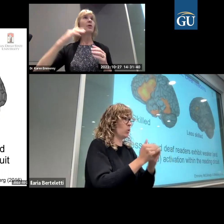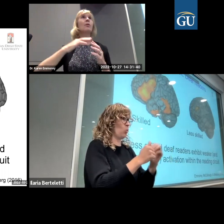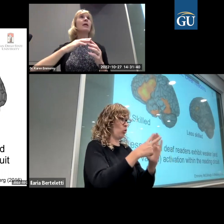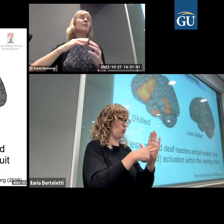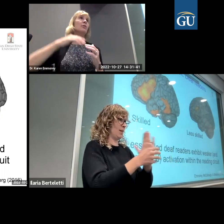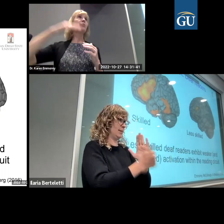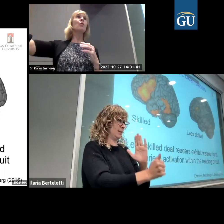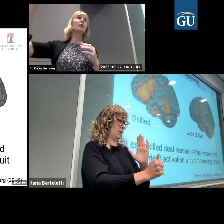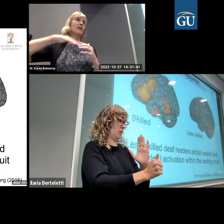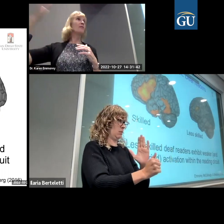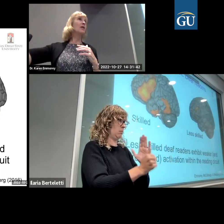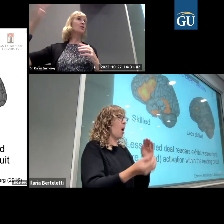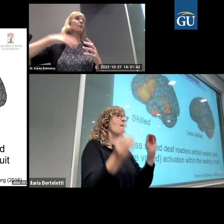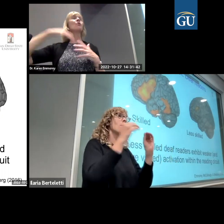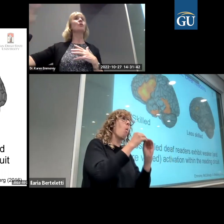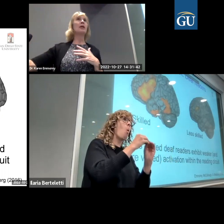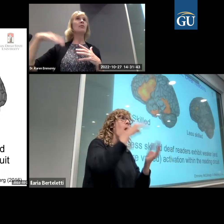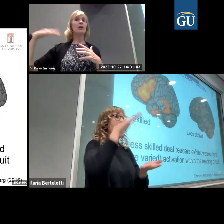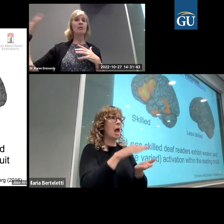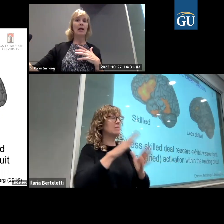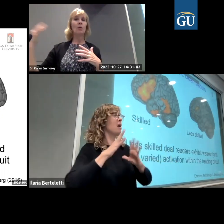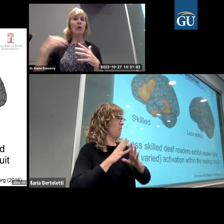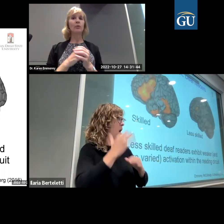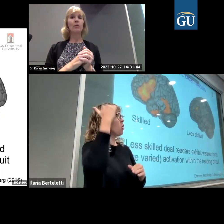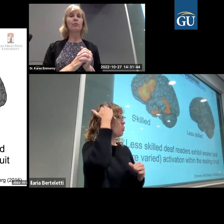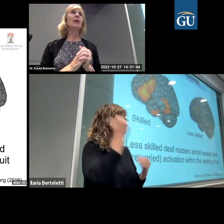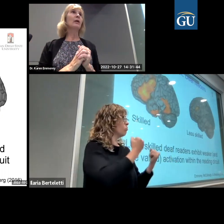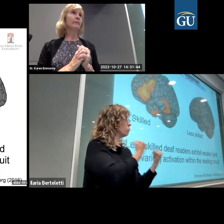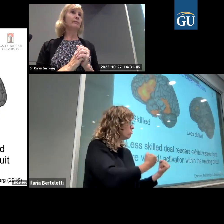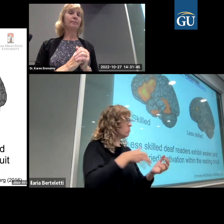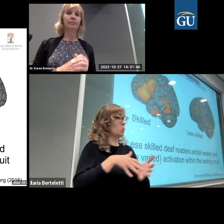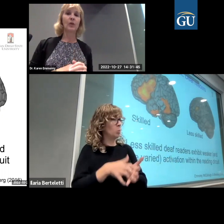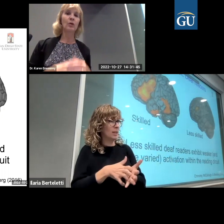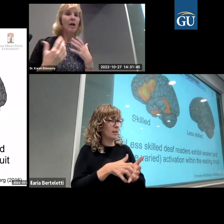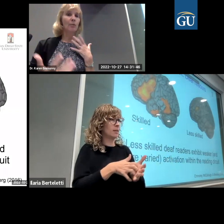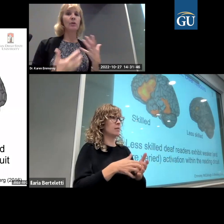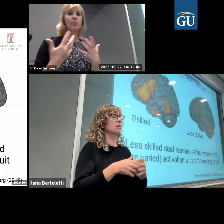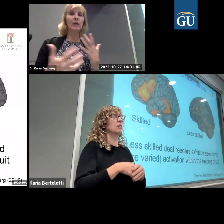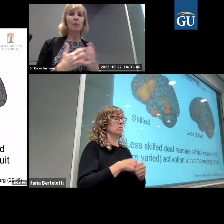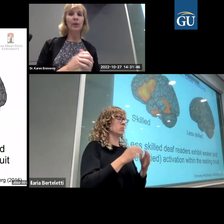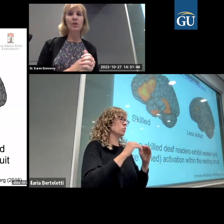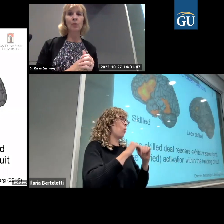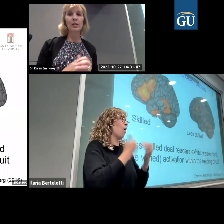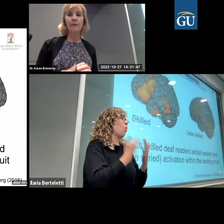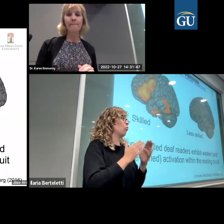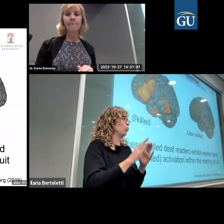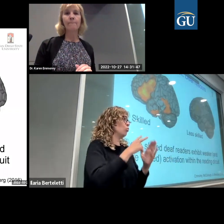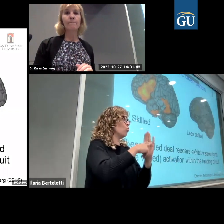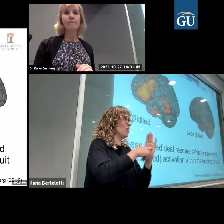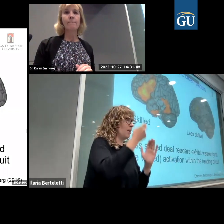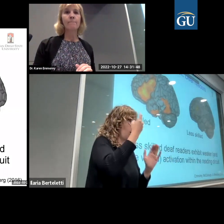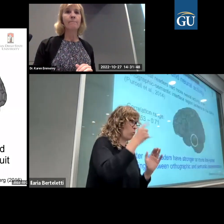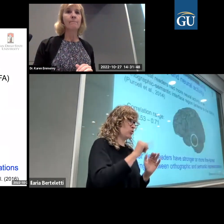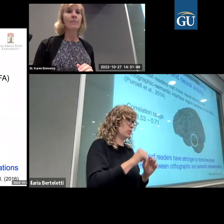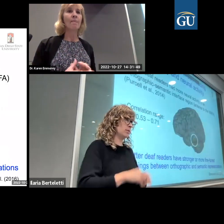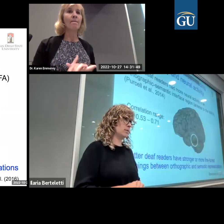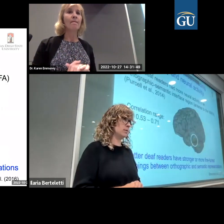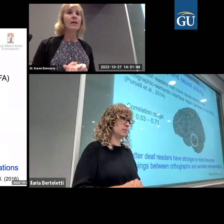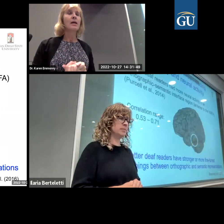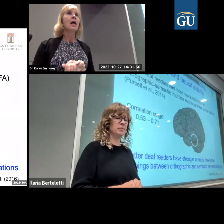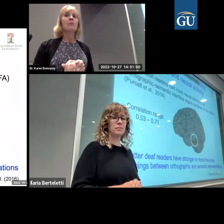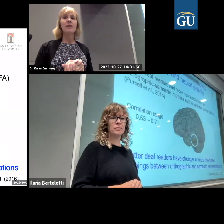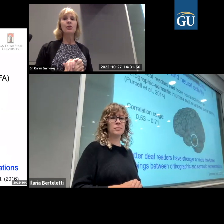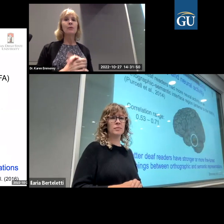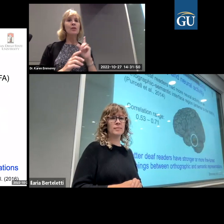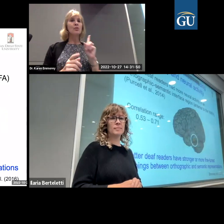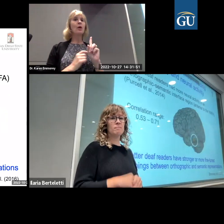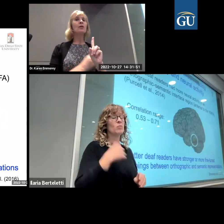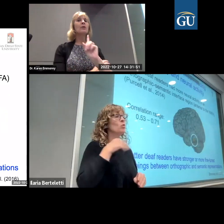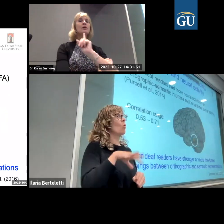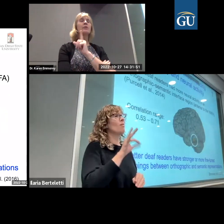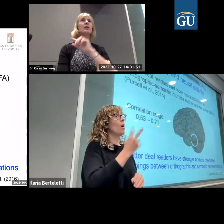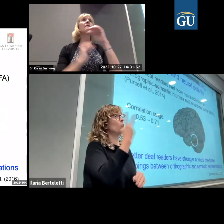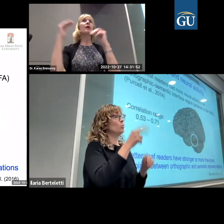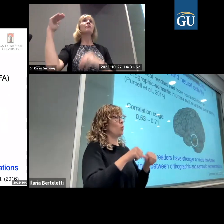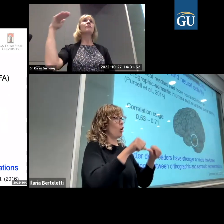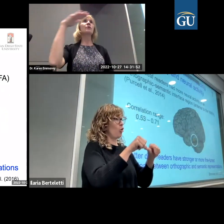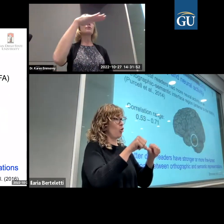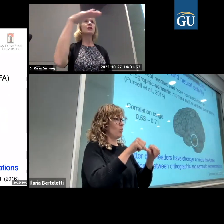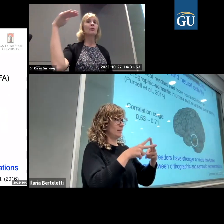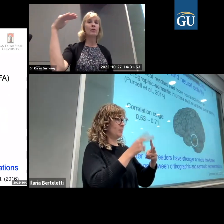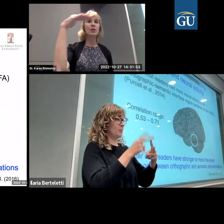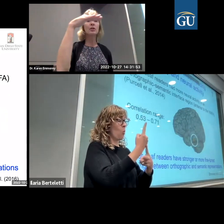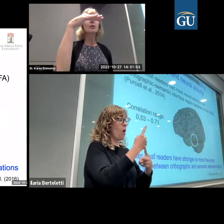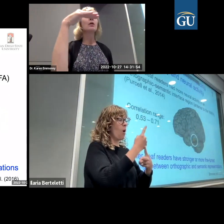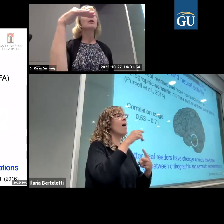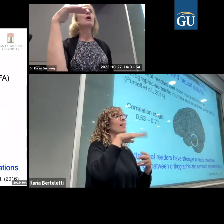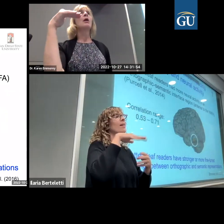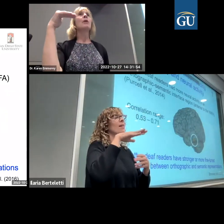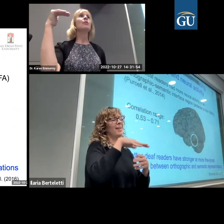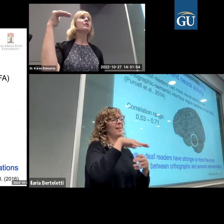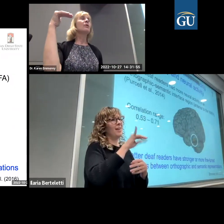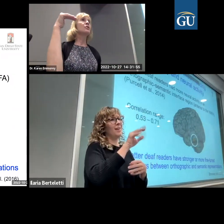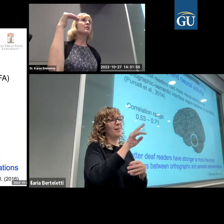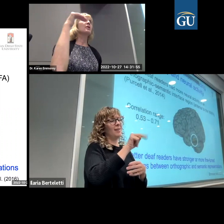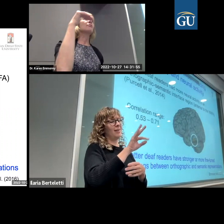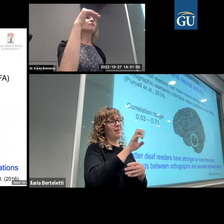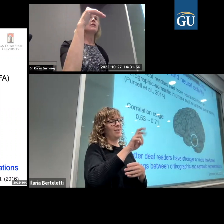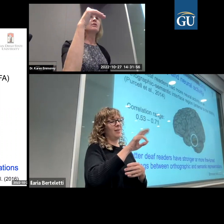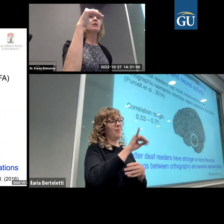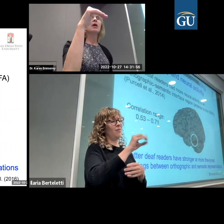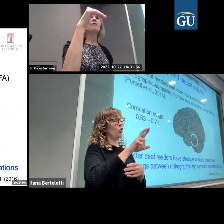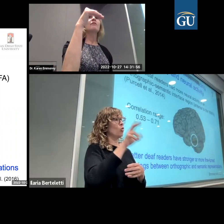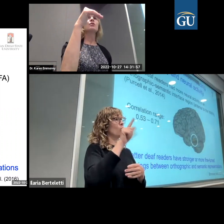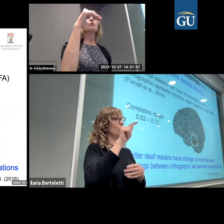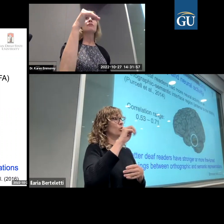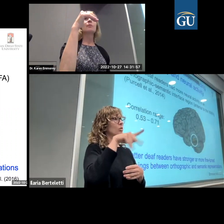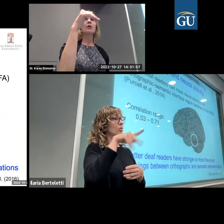We found two regions. One was was in that inferior temple region, Um, a region that was just in front of the visual work from area is a region that's been identified as mapping orthographic representations to semantic representations. That region was